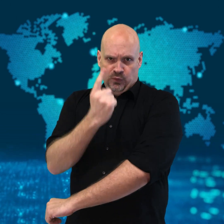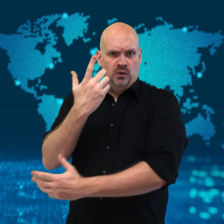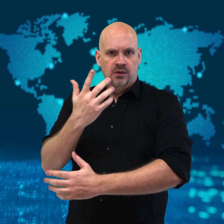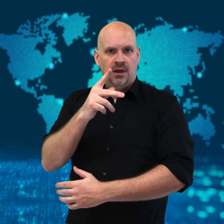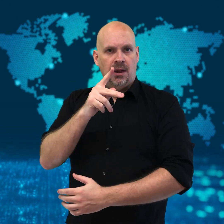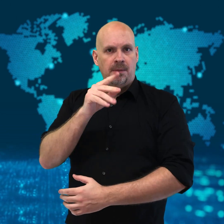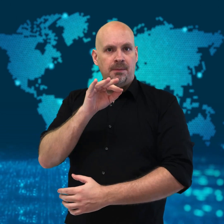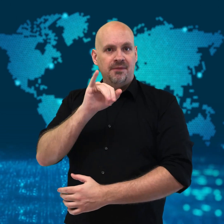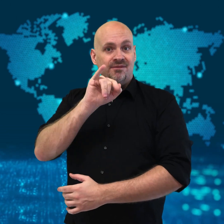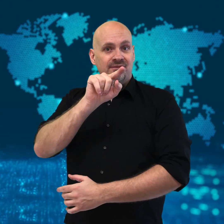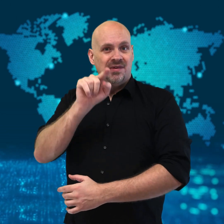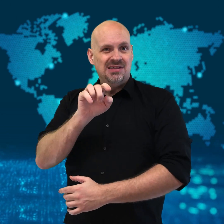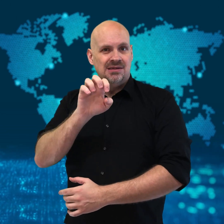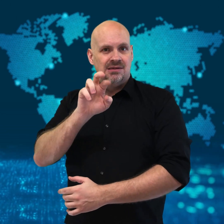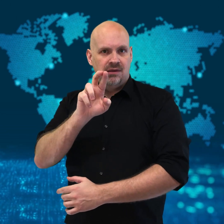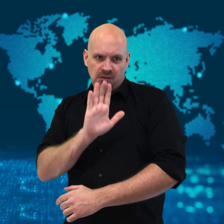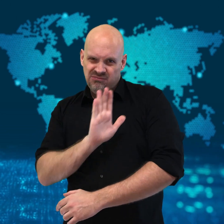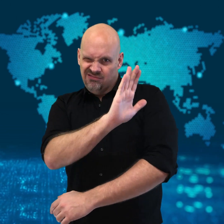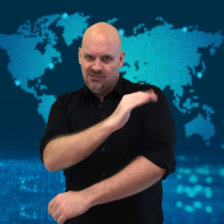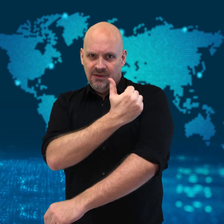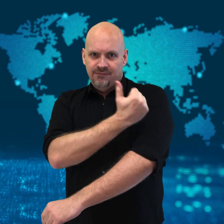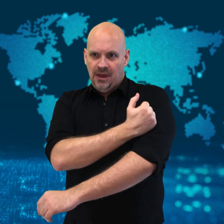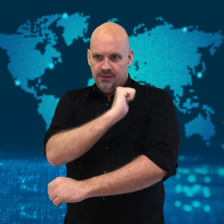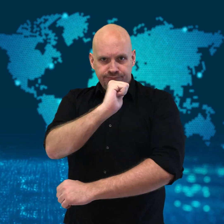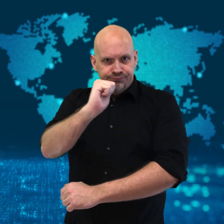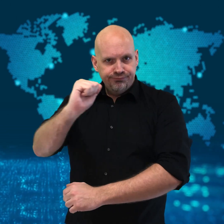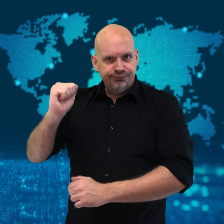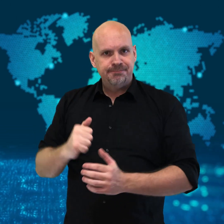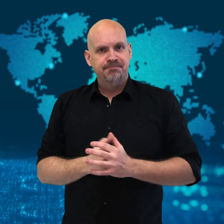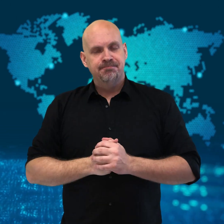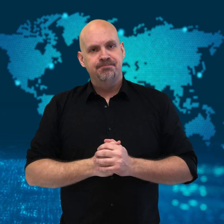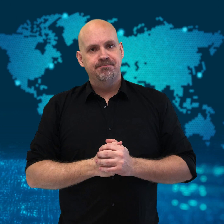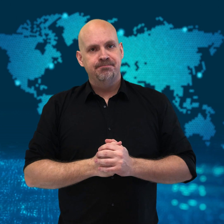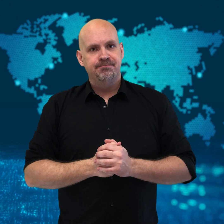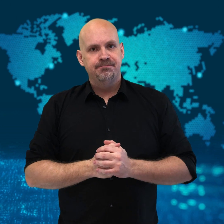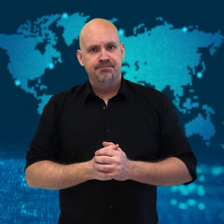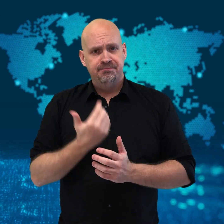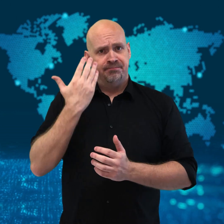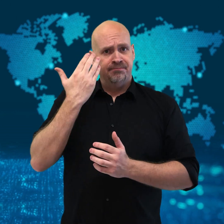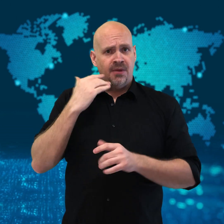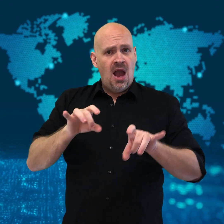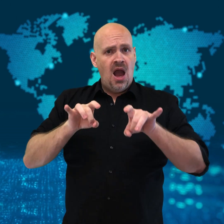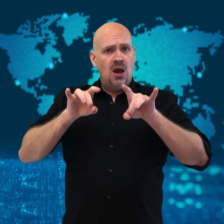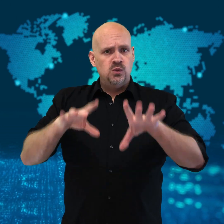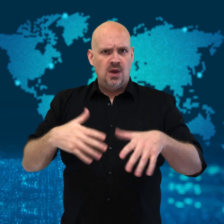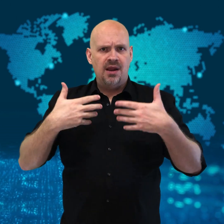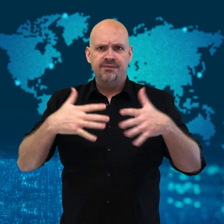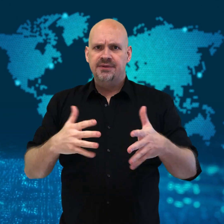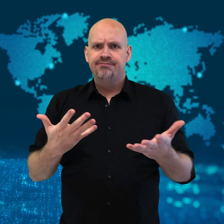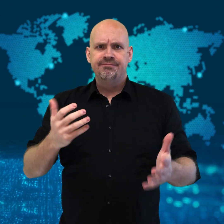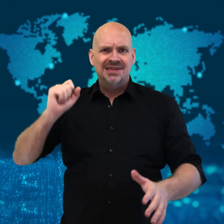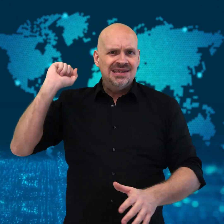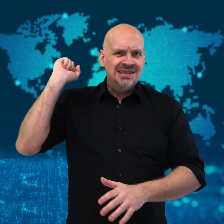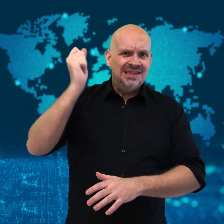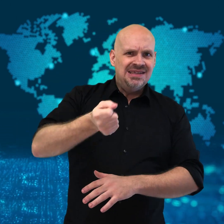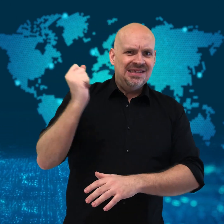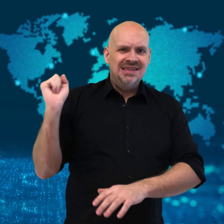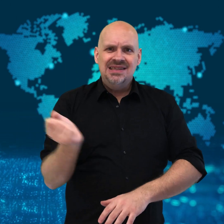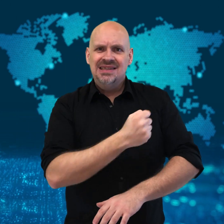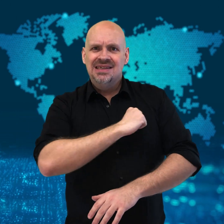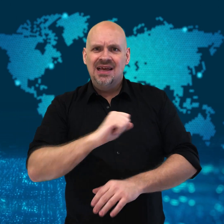During the Australian Open, a tennis tournament,